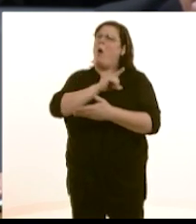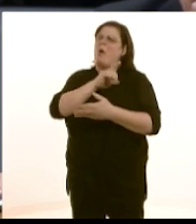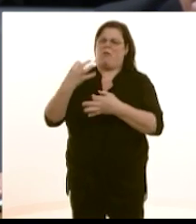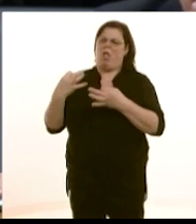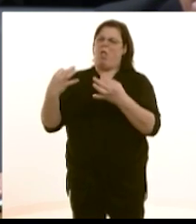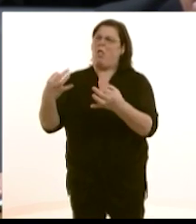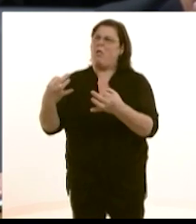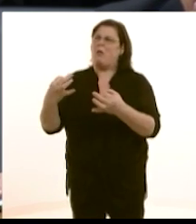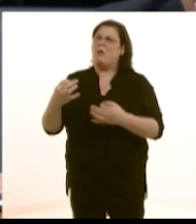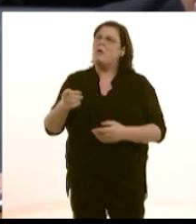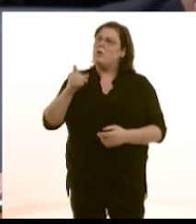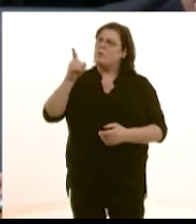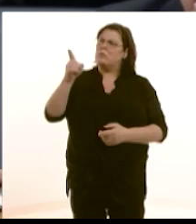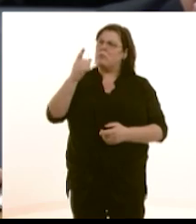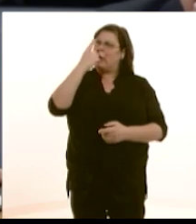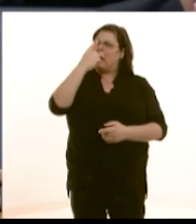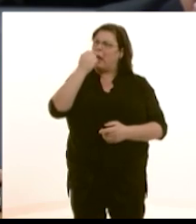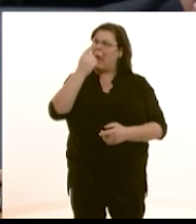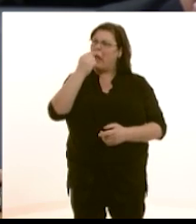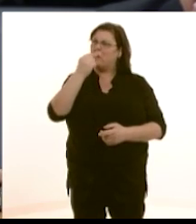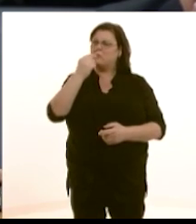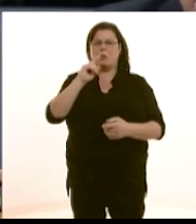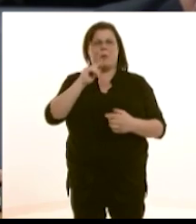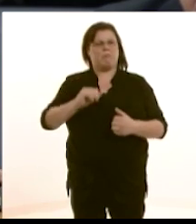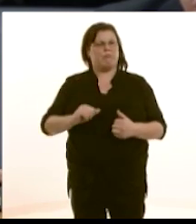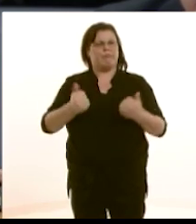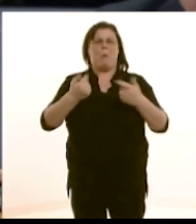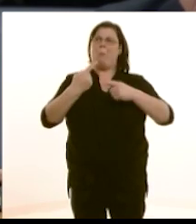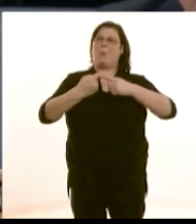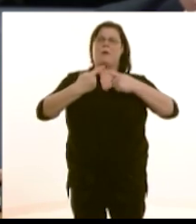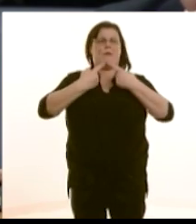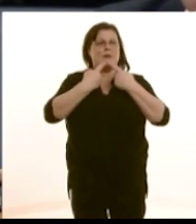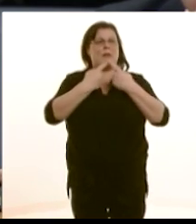will you be in a position to make a positive announcement around business rates for Tata?